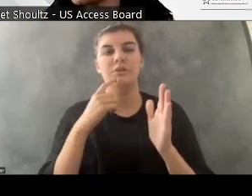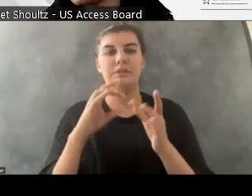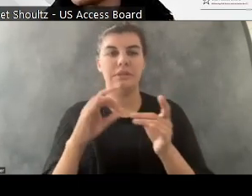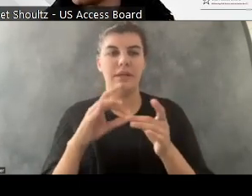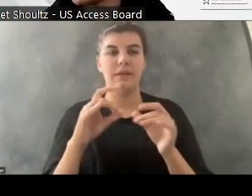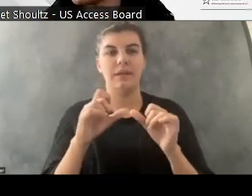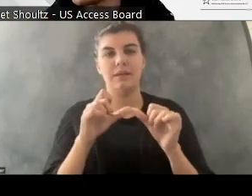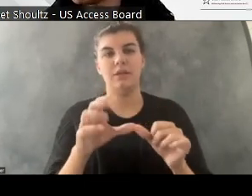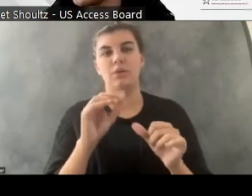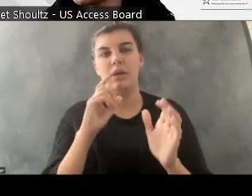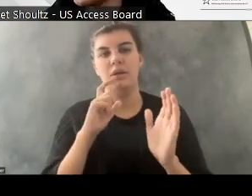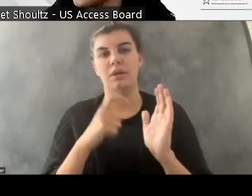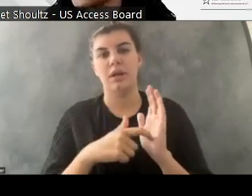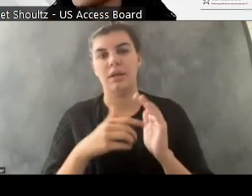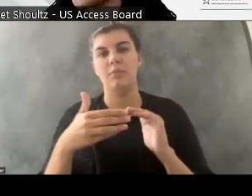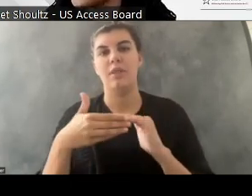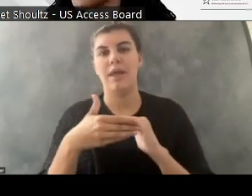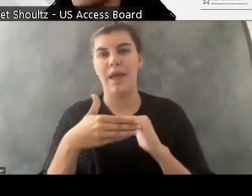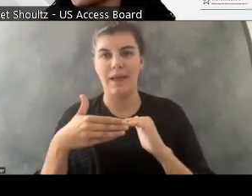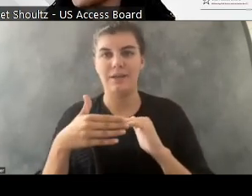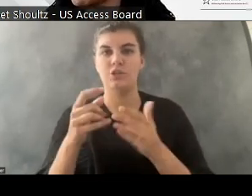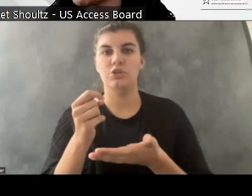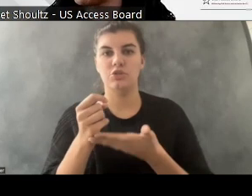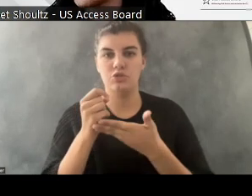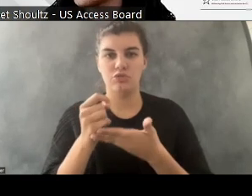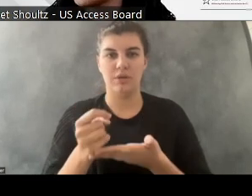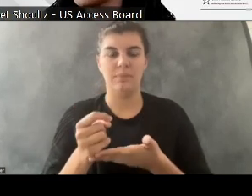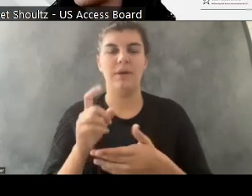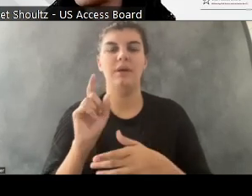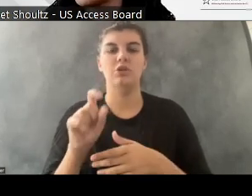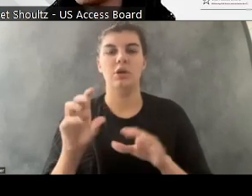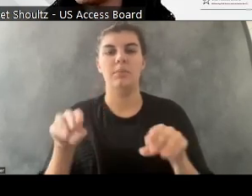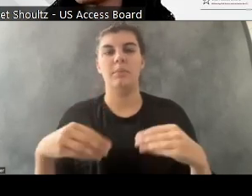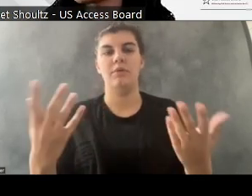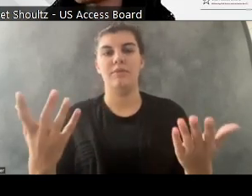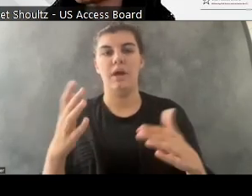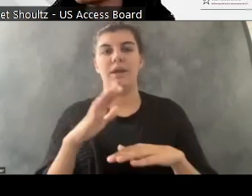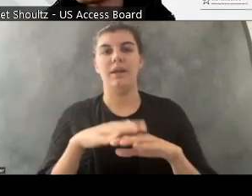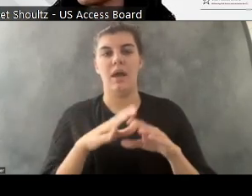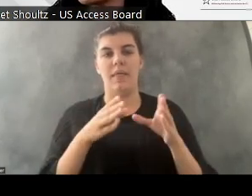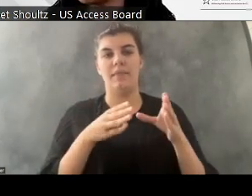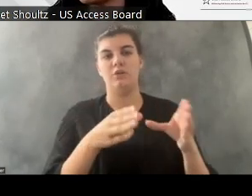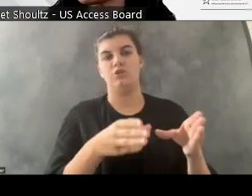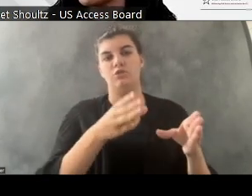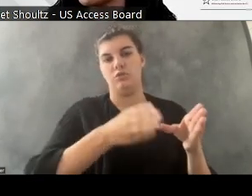say, "a continuous and detectable edge treatment shall be provided along the street side of the